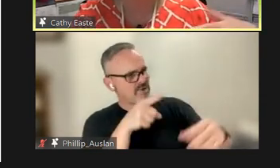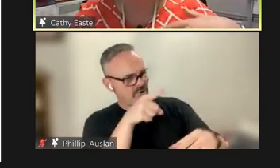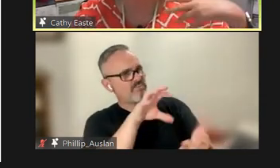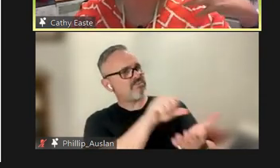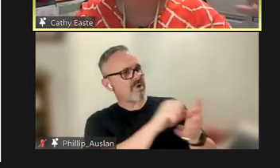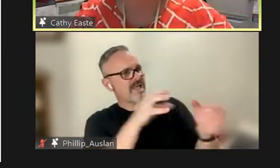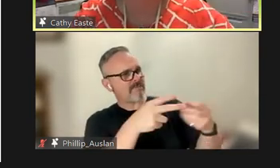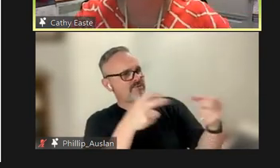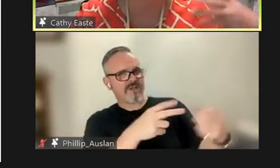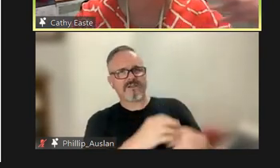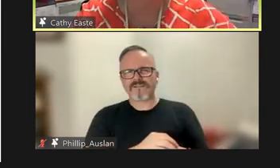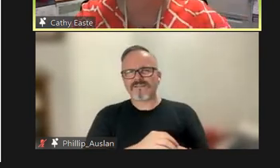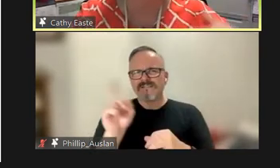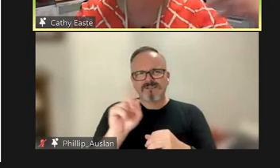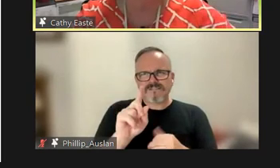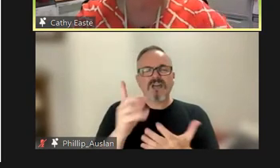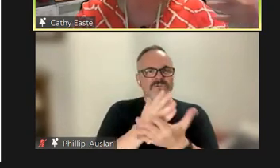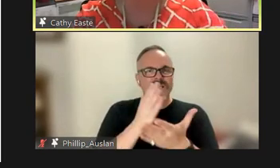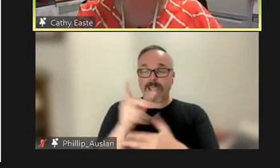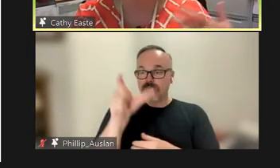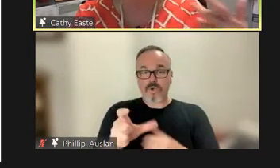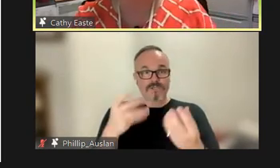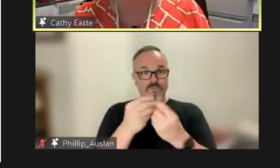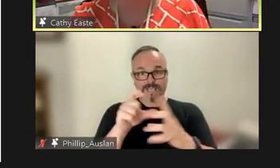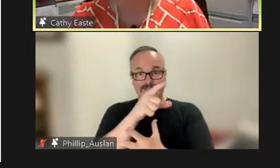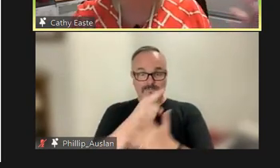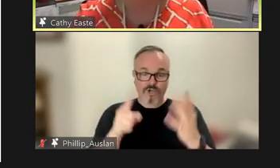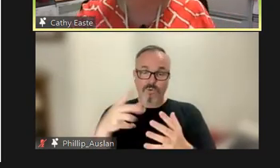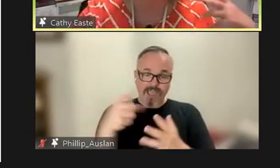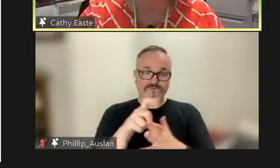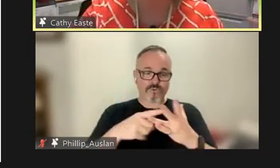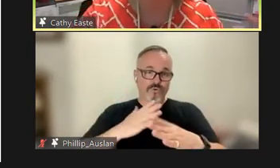captioner." As a person with a disability, you have to do more already, and now you have to do